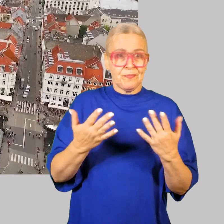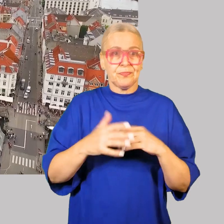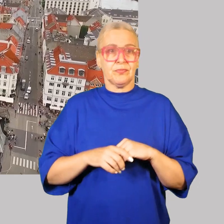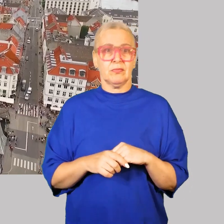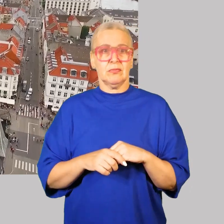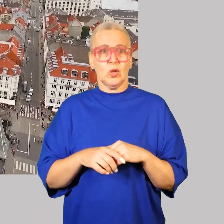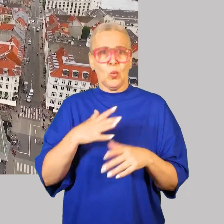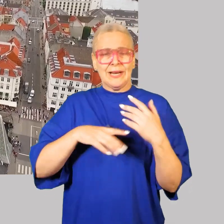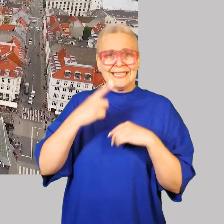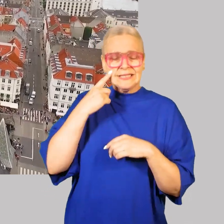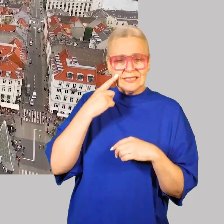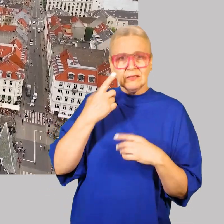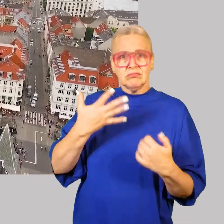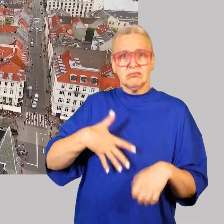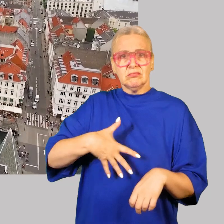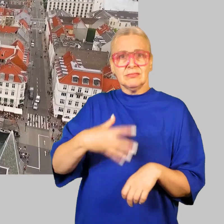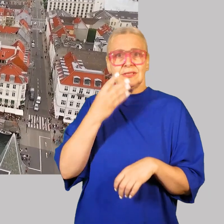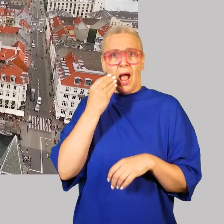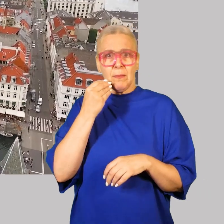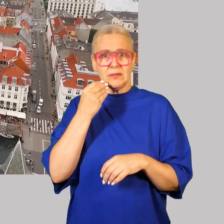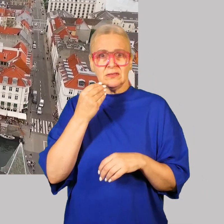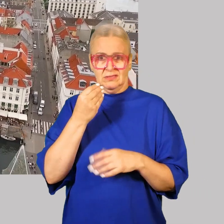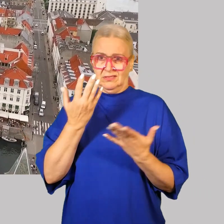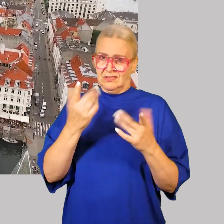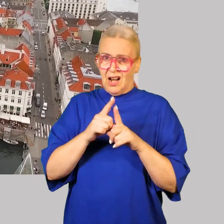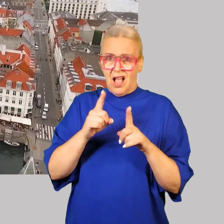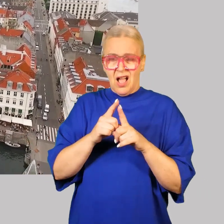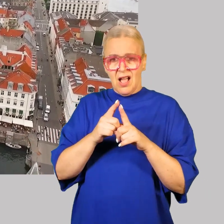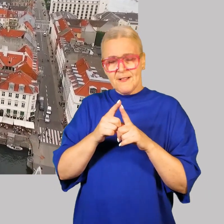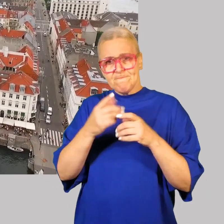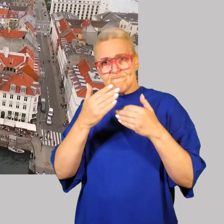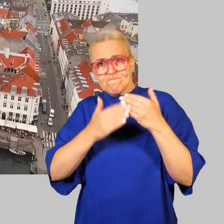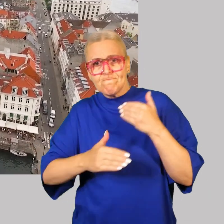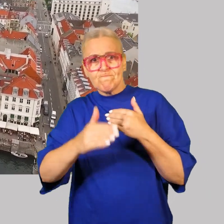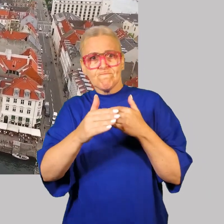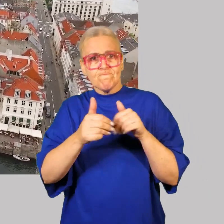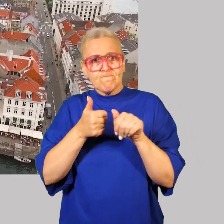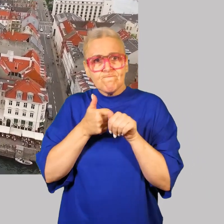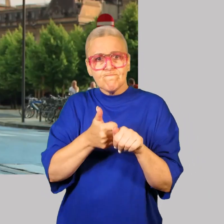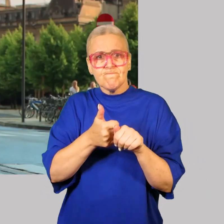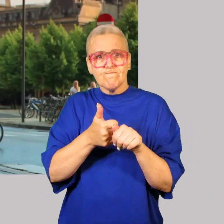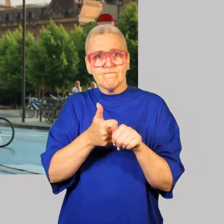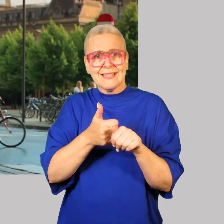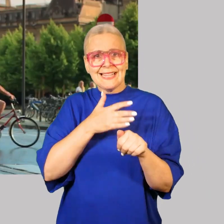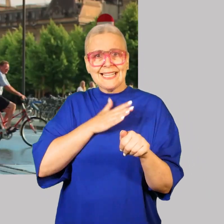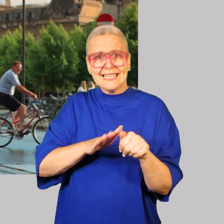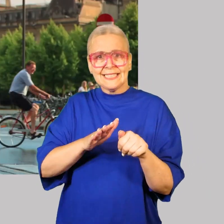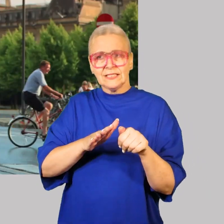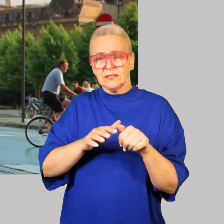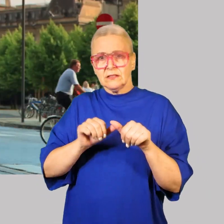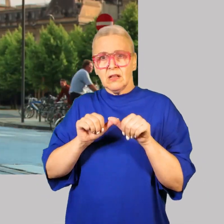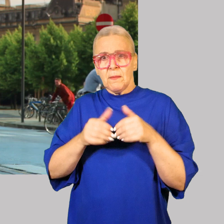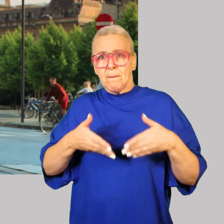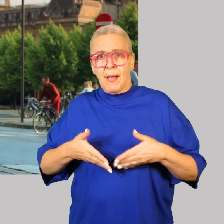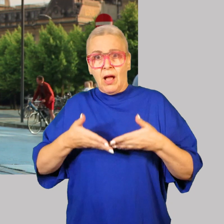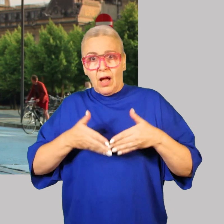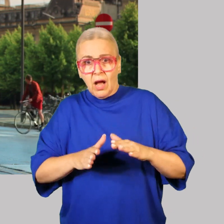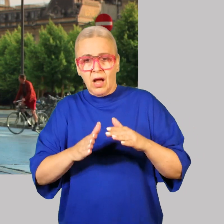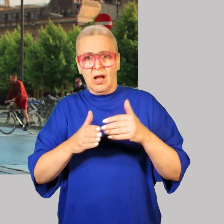We need to look at gestational diabetes from a life-course approach where action is needed beyond the antenatal period.